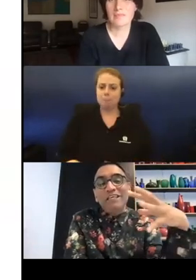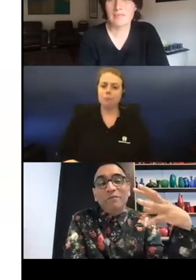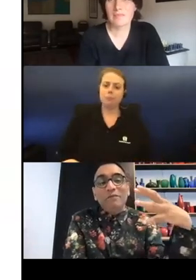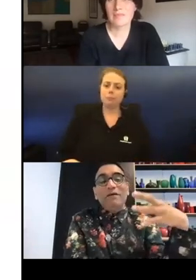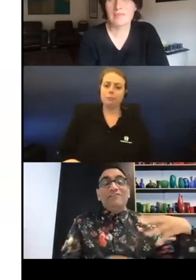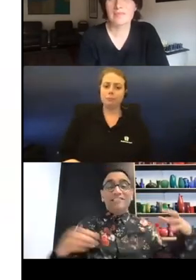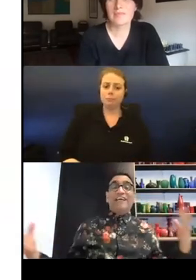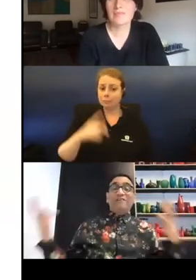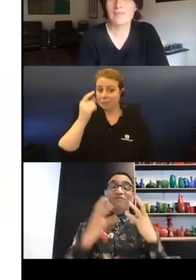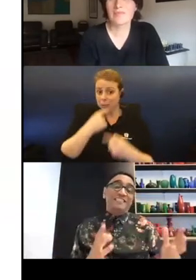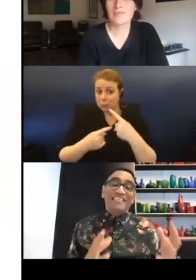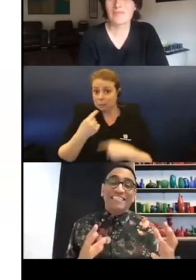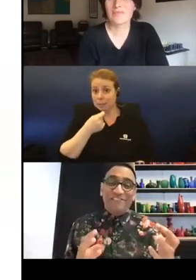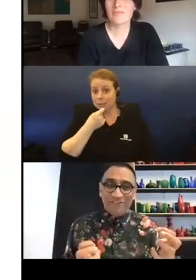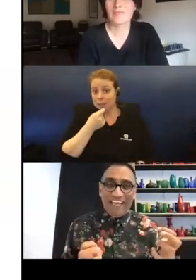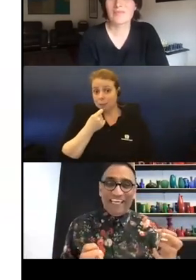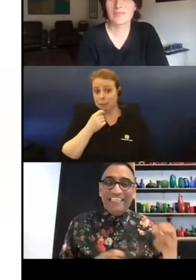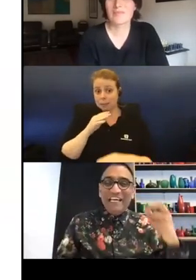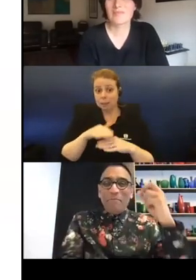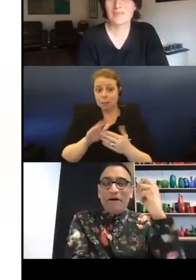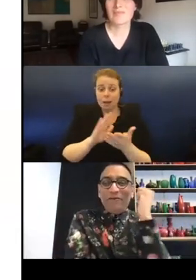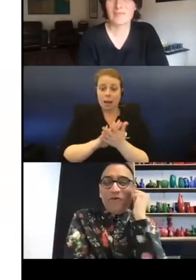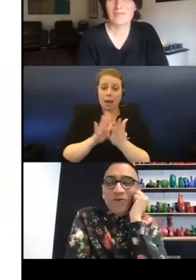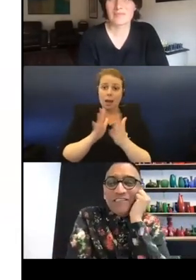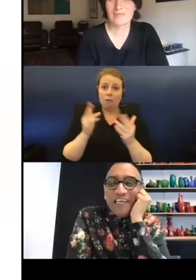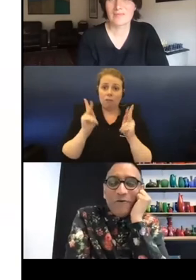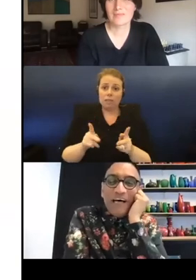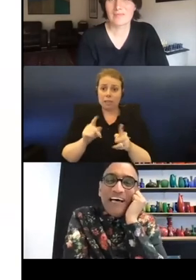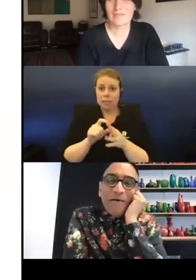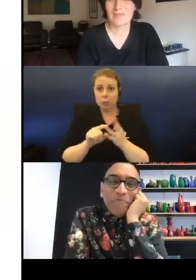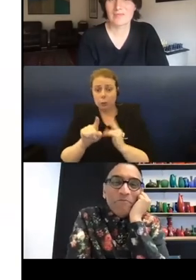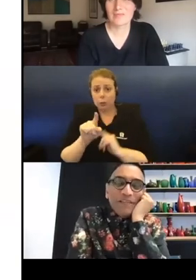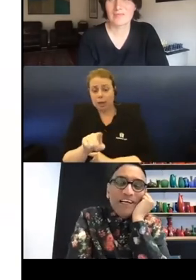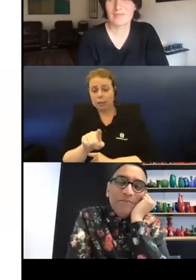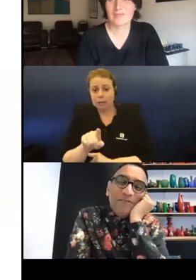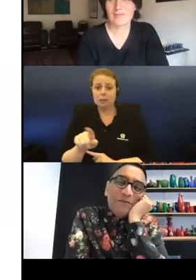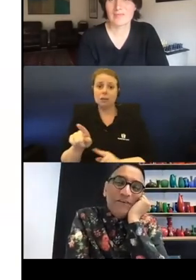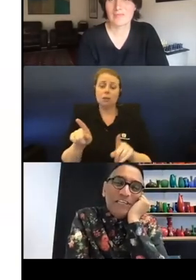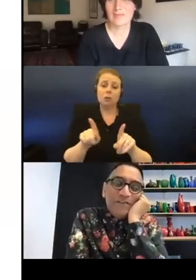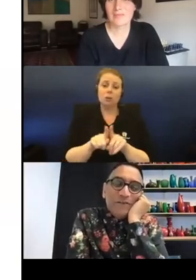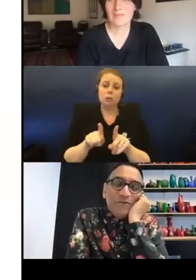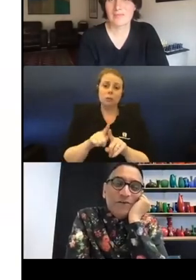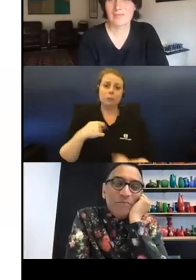about just how you physically do that but also um i'm just wondering if you could talk about